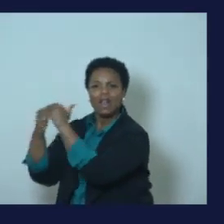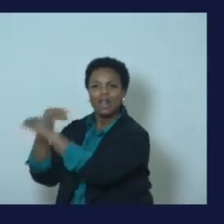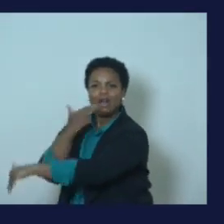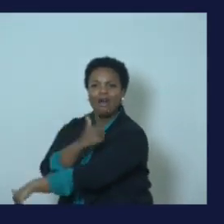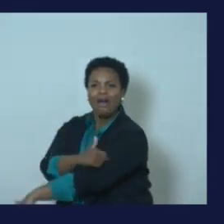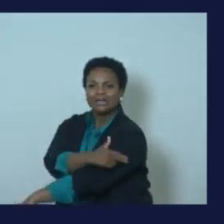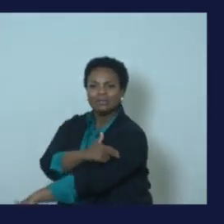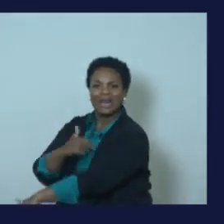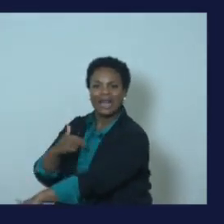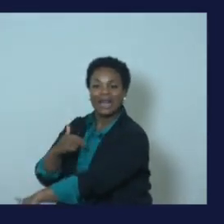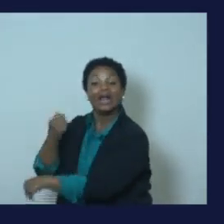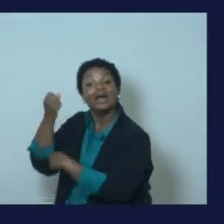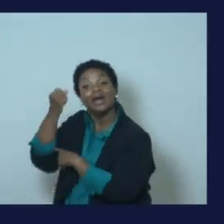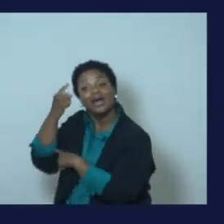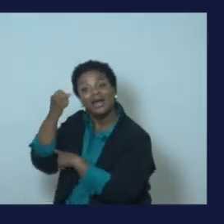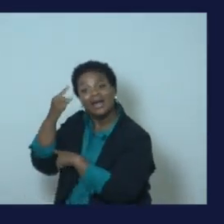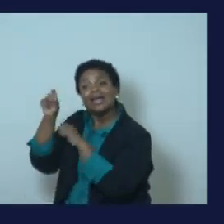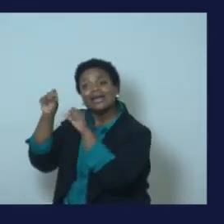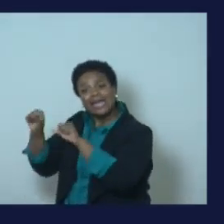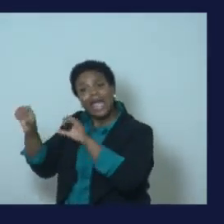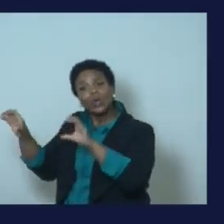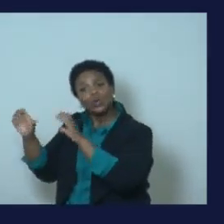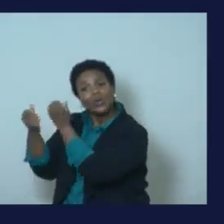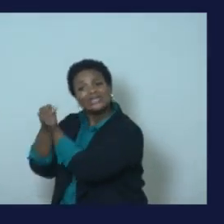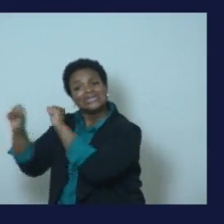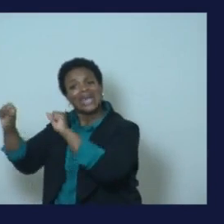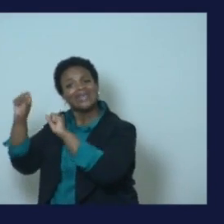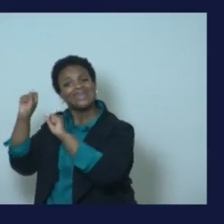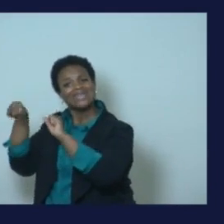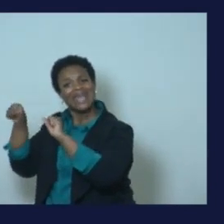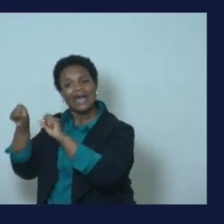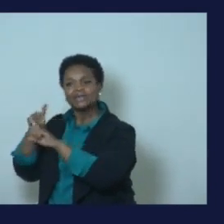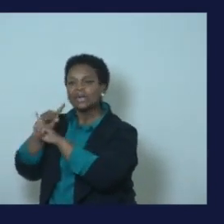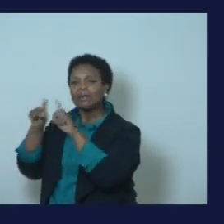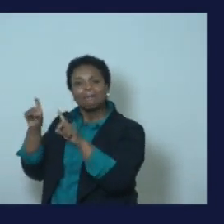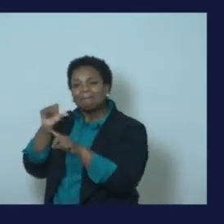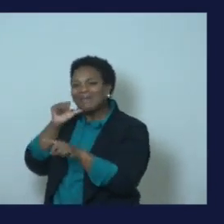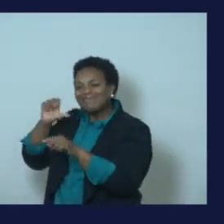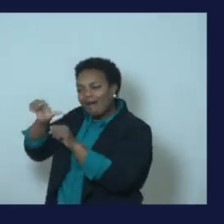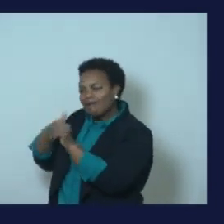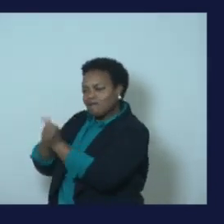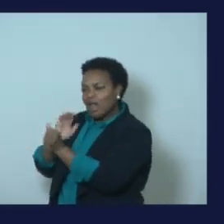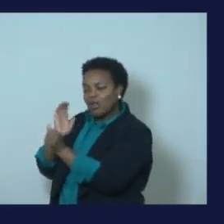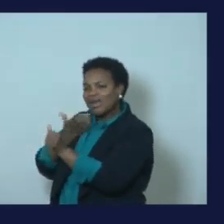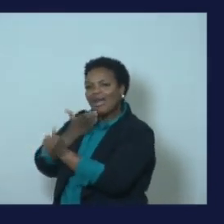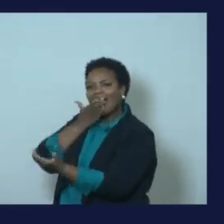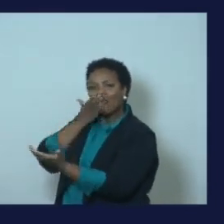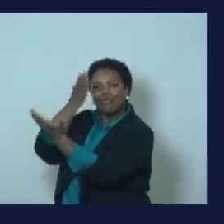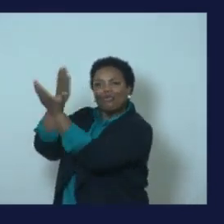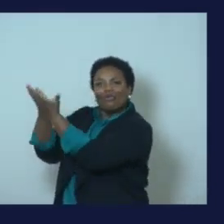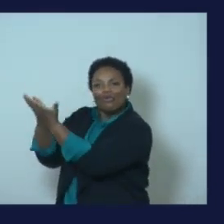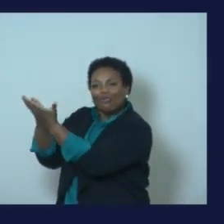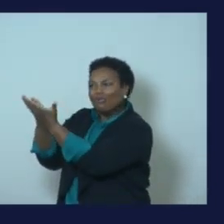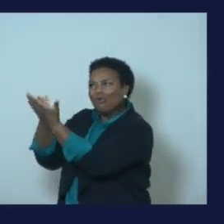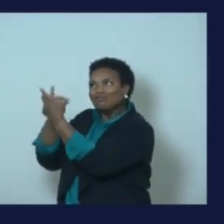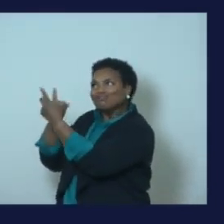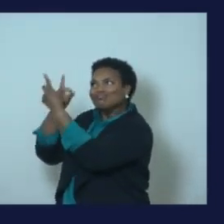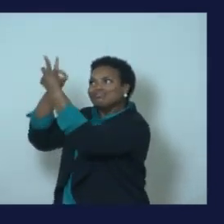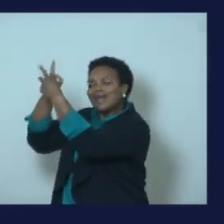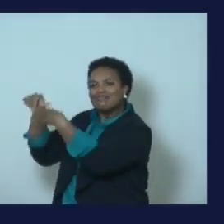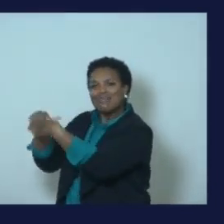YOU CAN SEE IN A HOSPITAL AND WHILE WE DO THIS SAFELY IT IS OUTSIDE OF THE LICENSE FRAMEWORK FOR THE NUMBER OF PATIENTS.